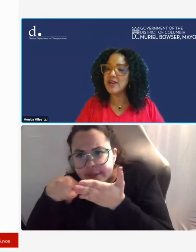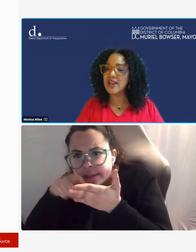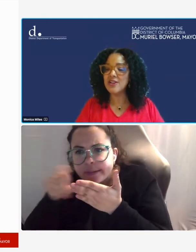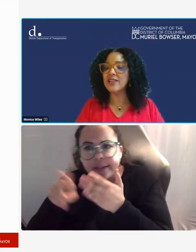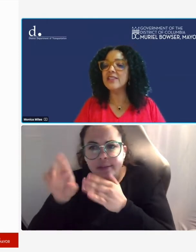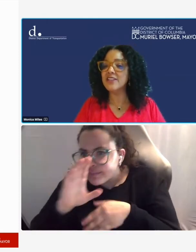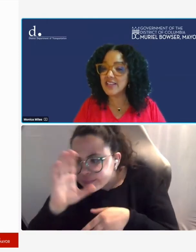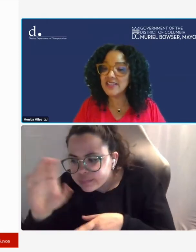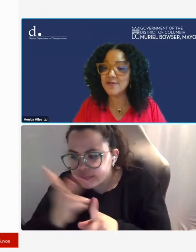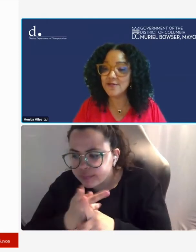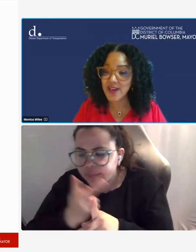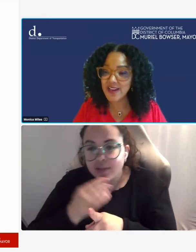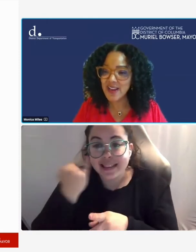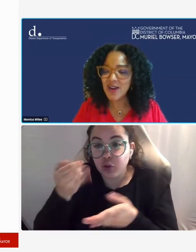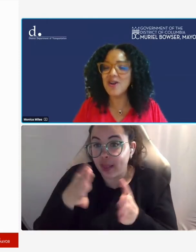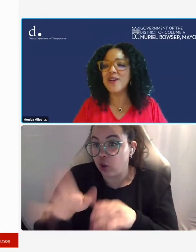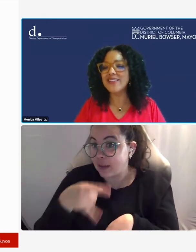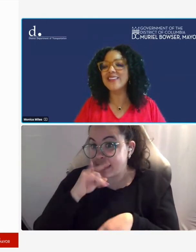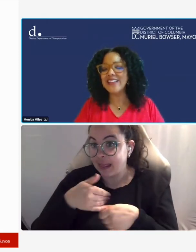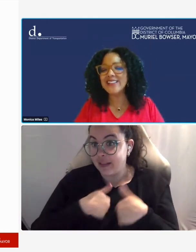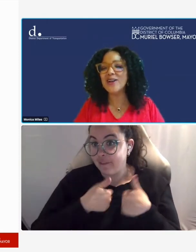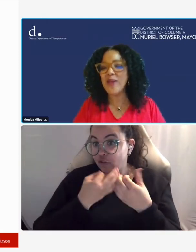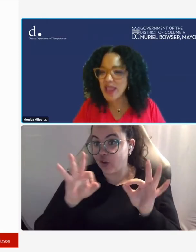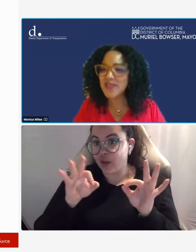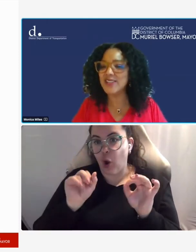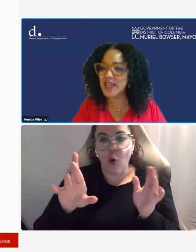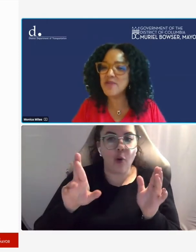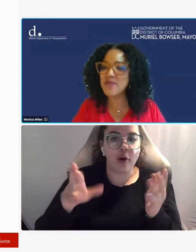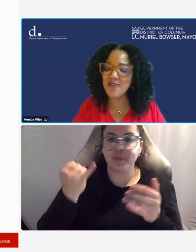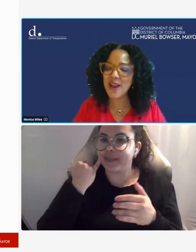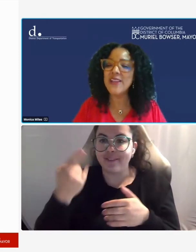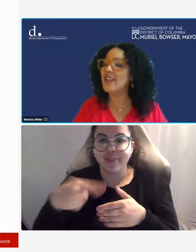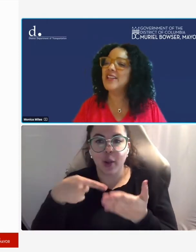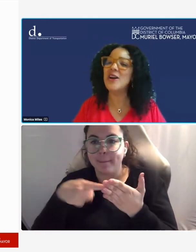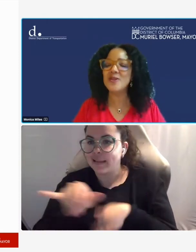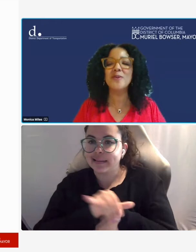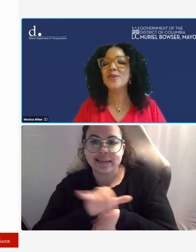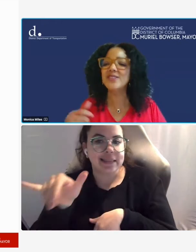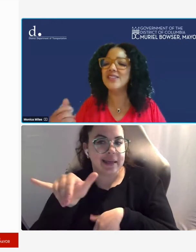letting your kids live free or whether the kids are paying the same rate that any other person